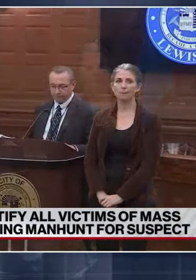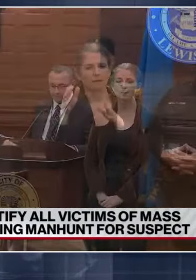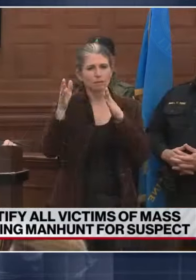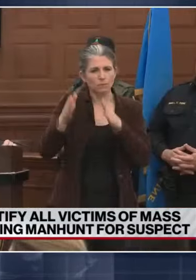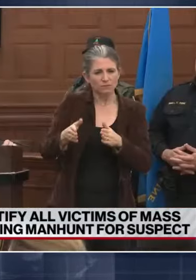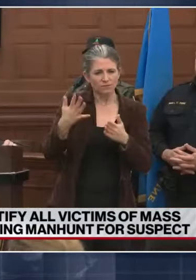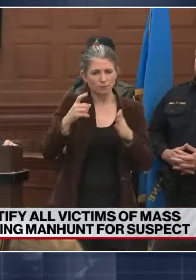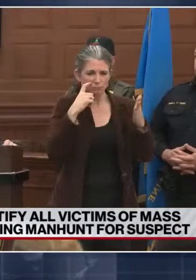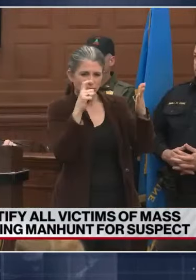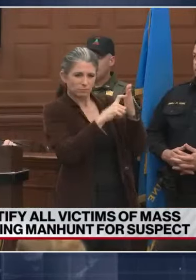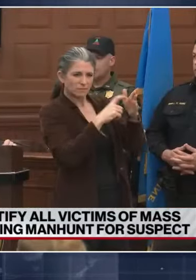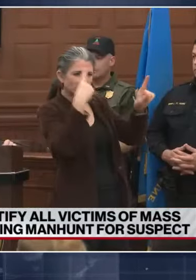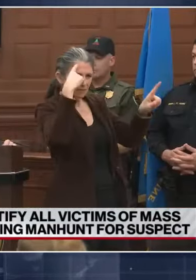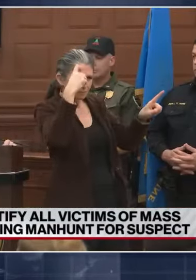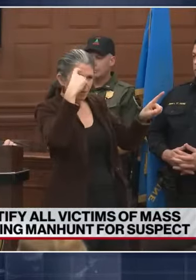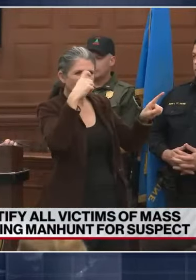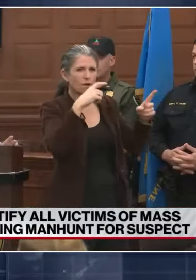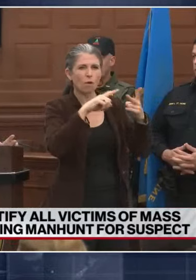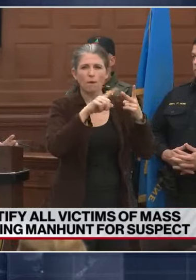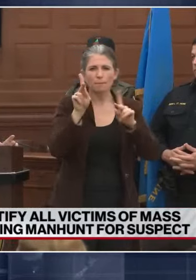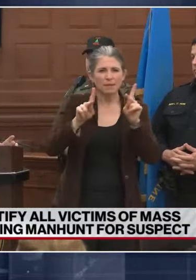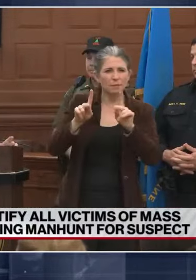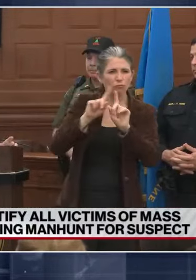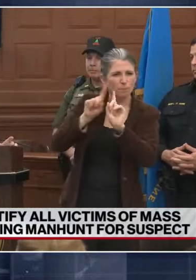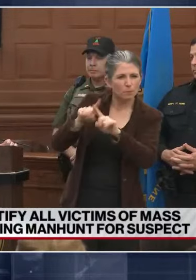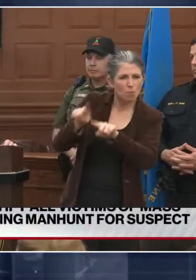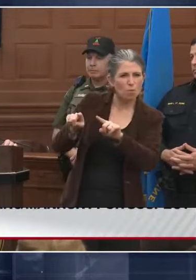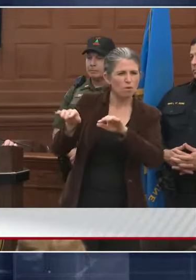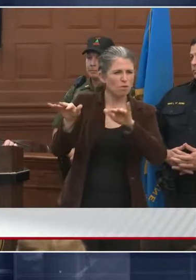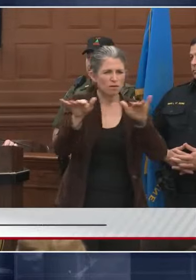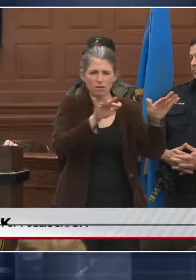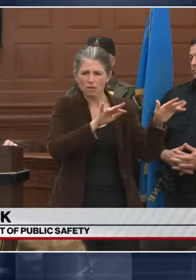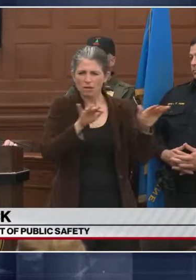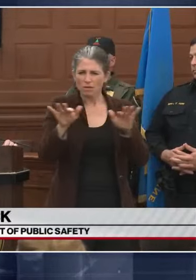MICHAEL SUSSEX, SAYING OFFICIALS HAVE RECEIVED IMMENSE